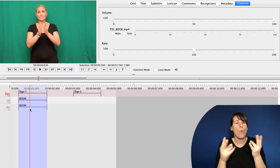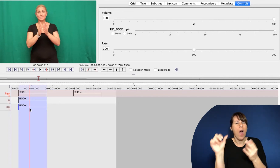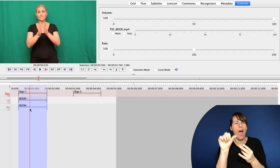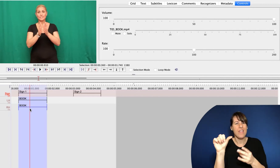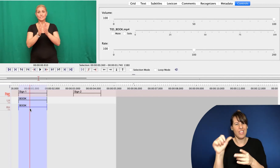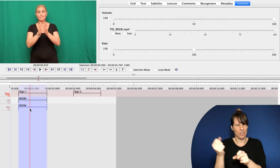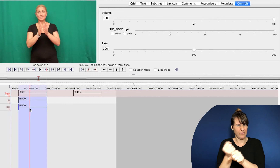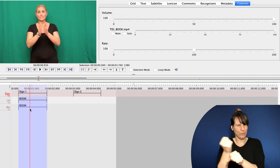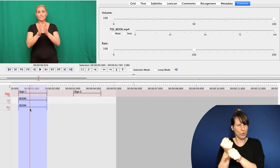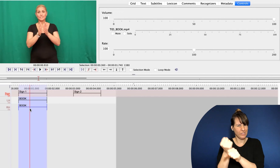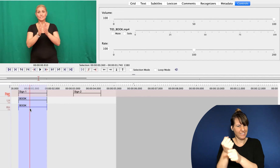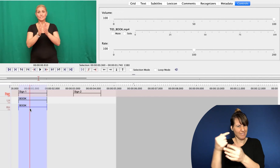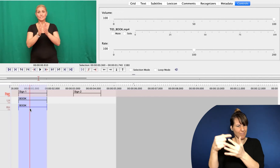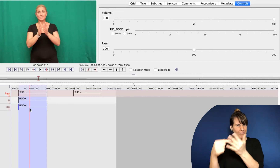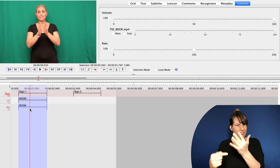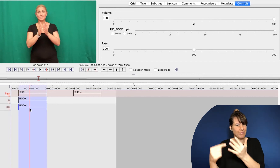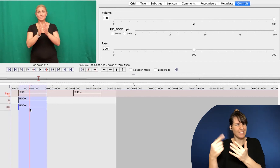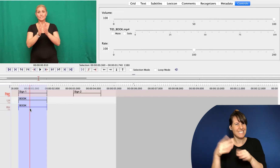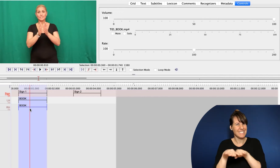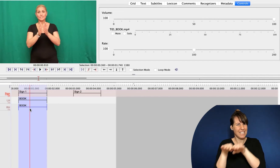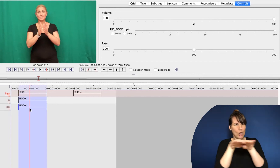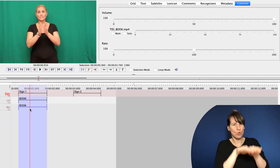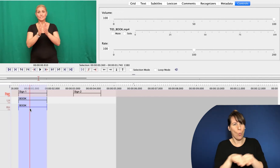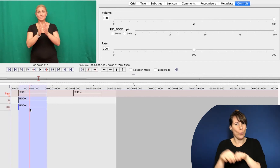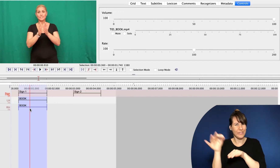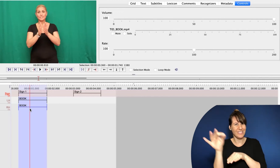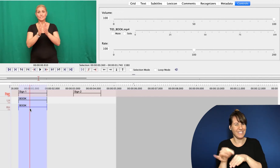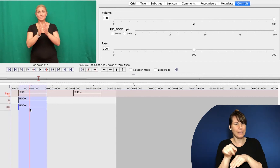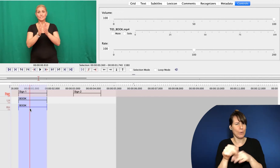the other options for the stereotypes in tier type.